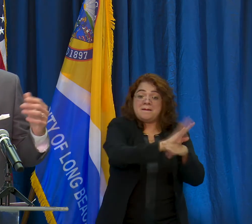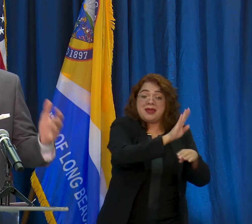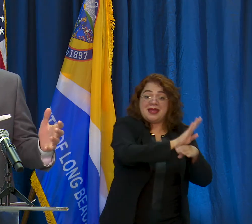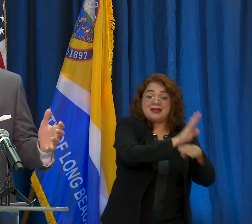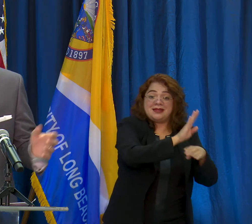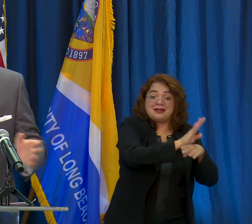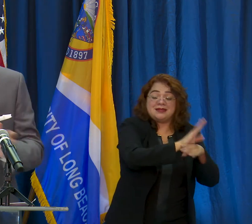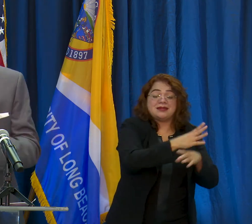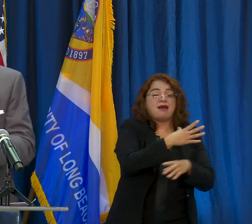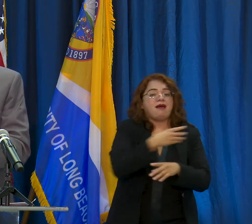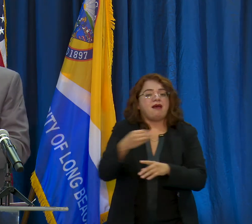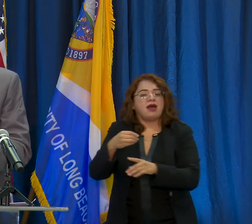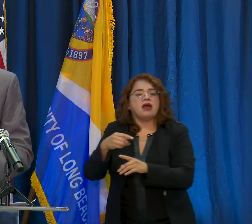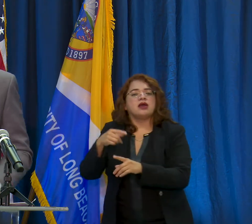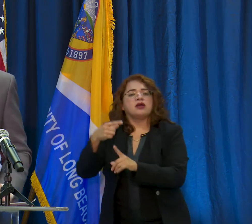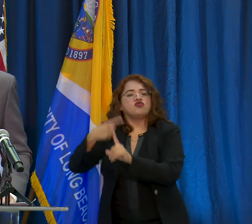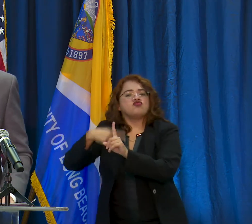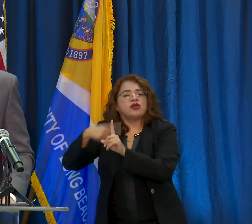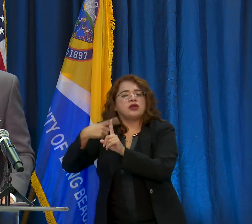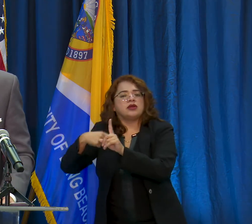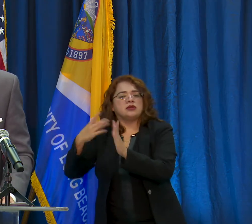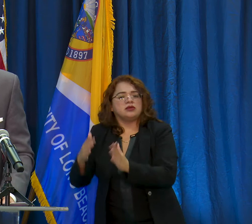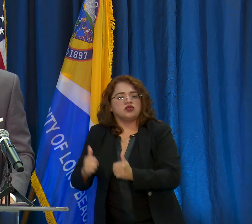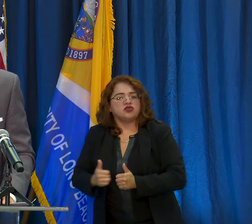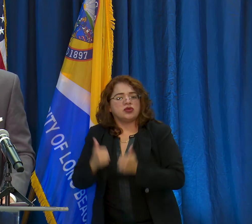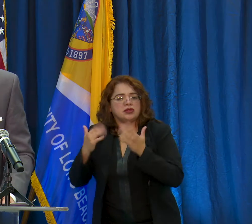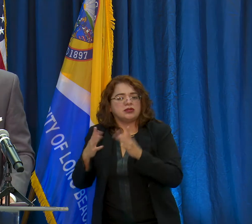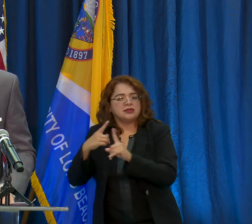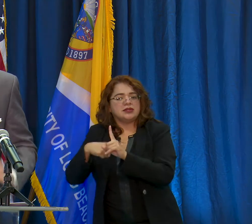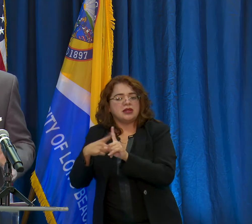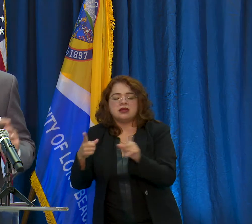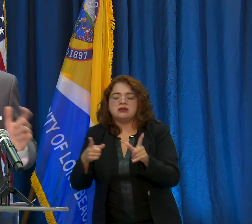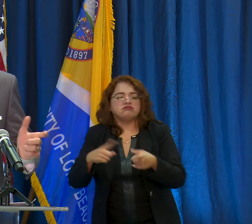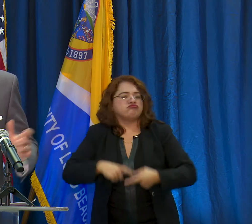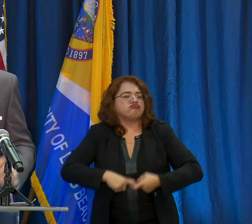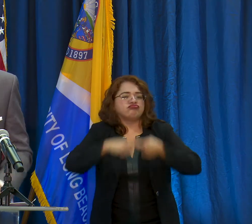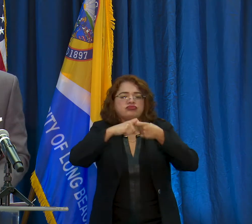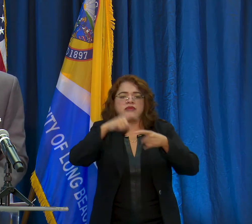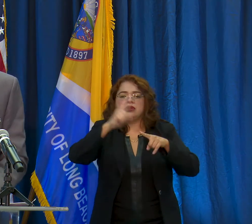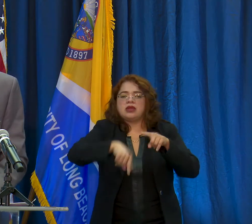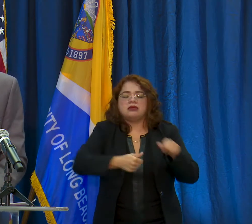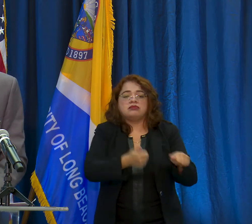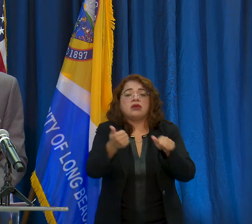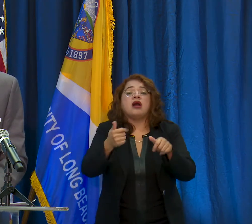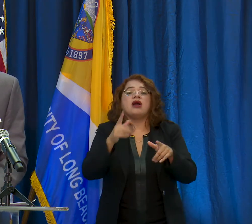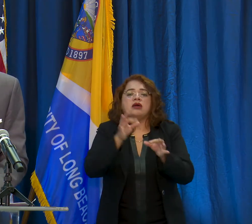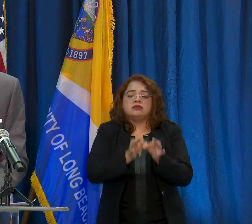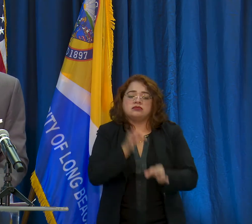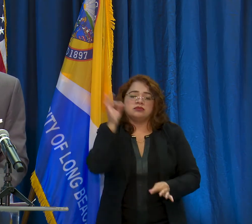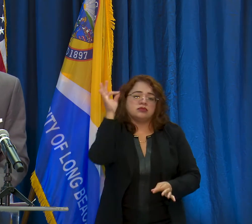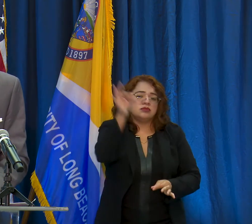and tenants as well as for residents. This was extended through September 30th